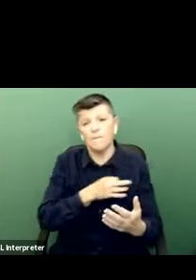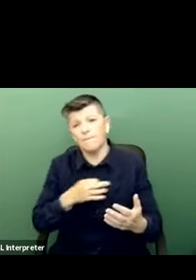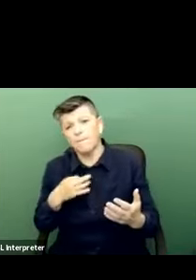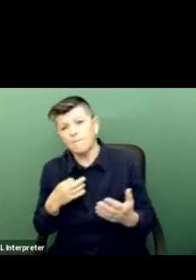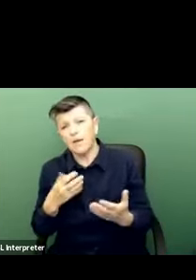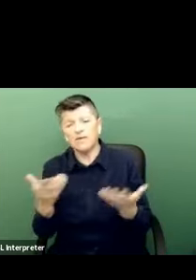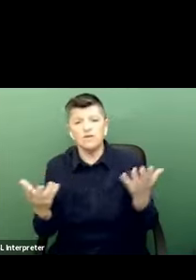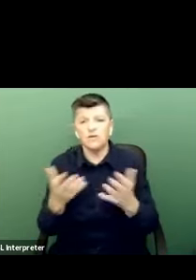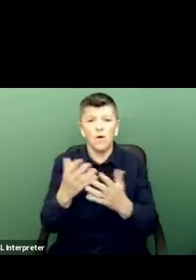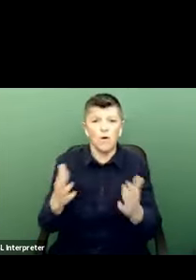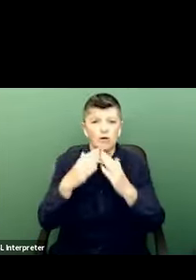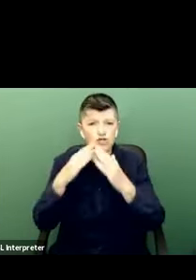by Eleanor Roosevelt